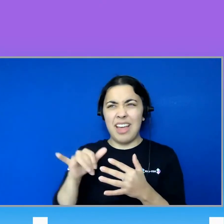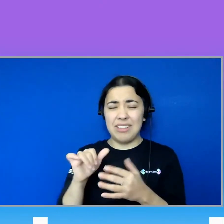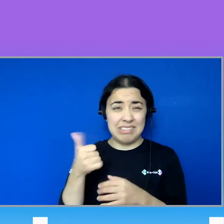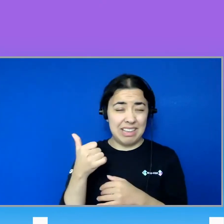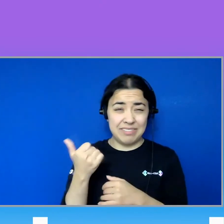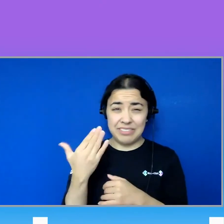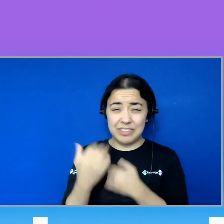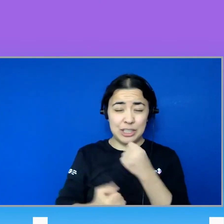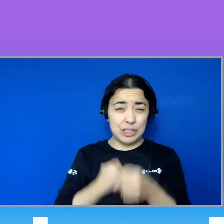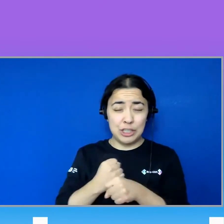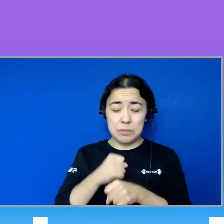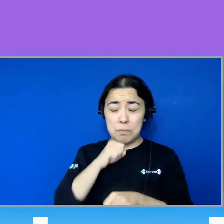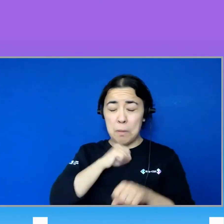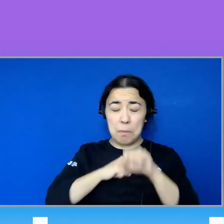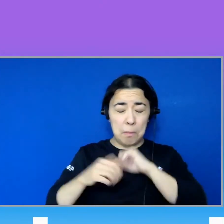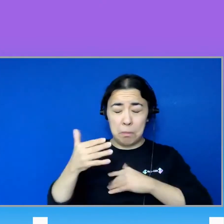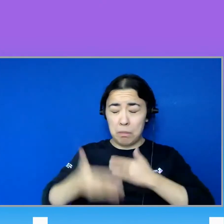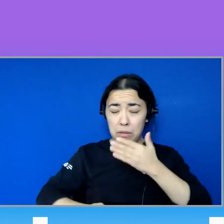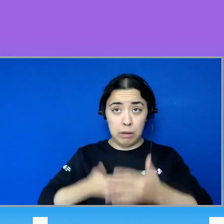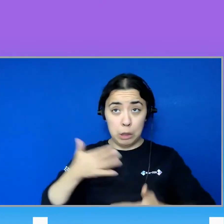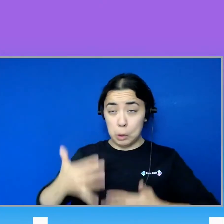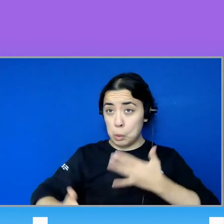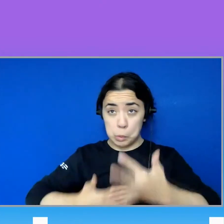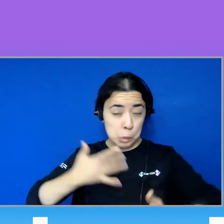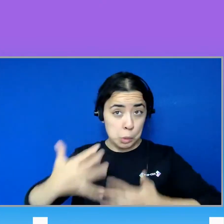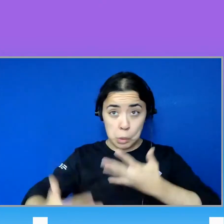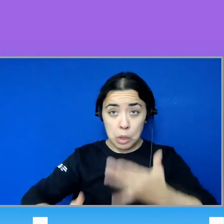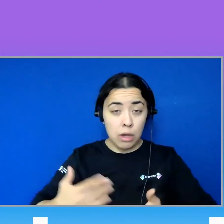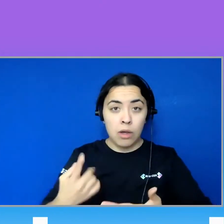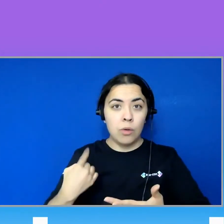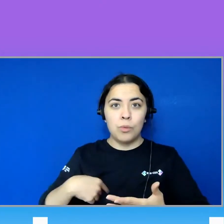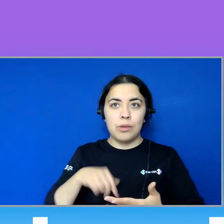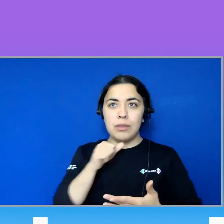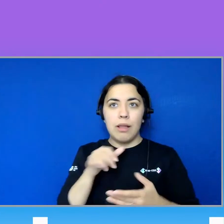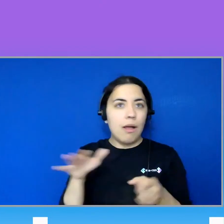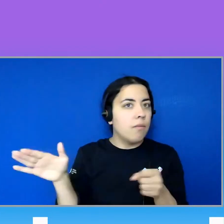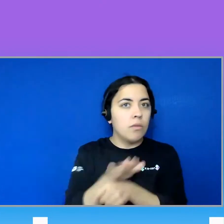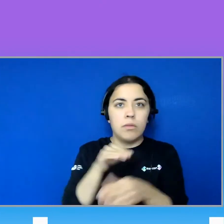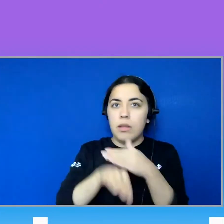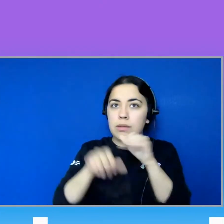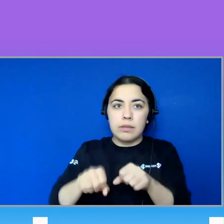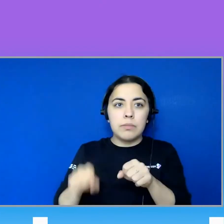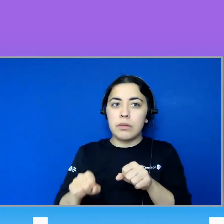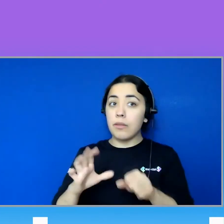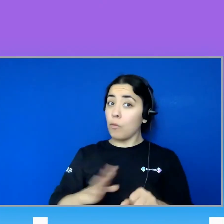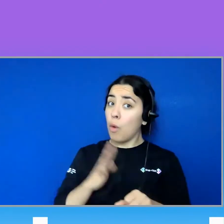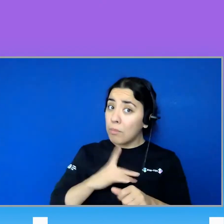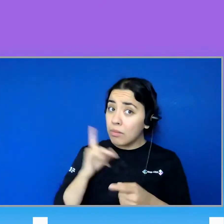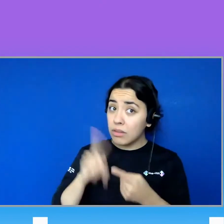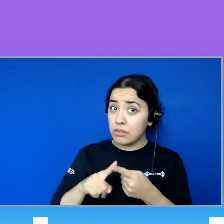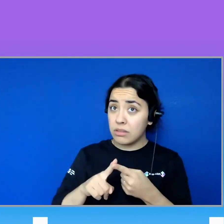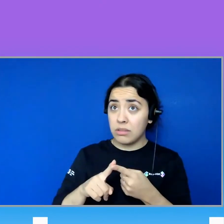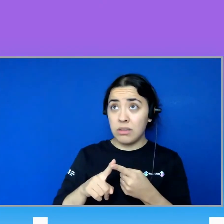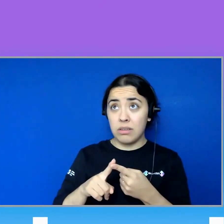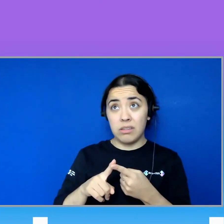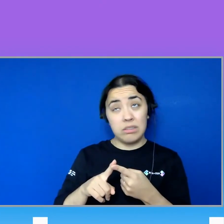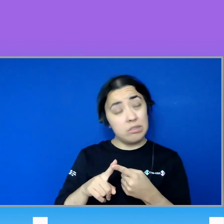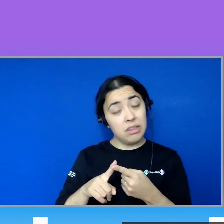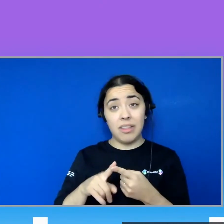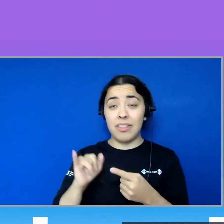one for about 10 or 15 years, because we really didn't get on board with accessibility